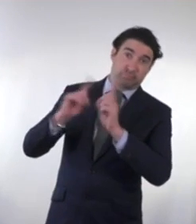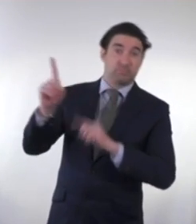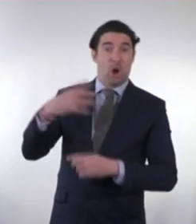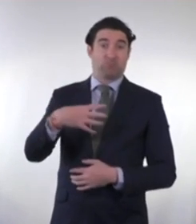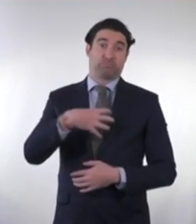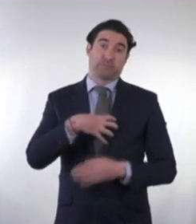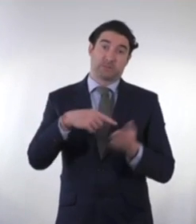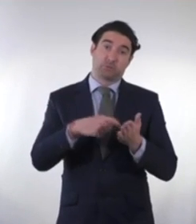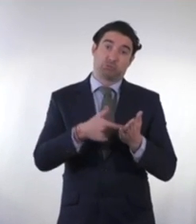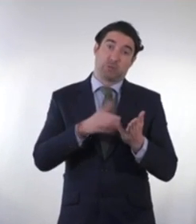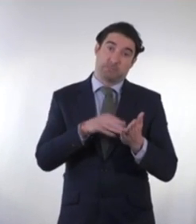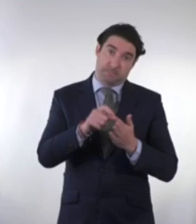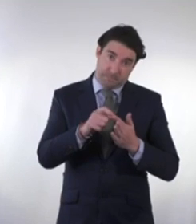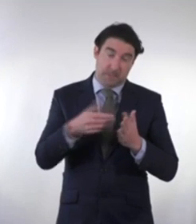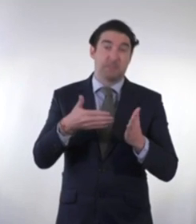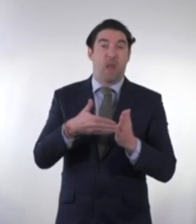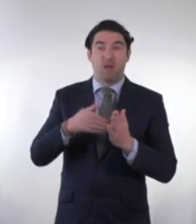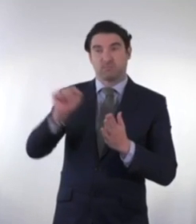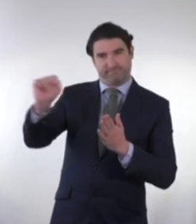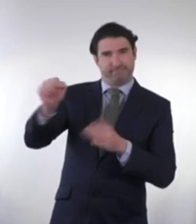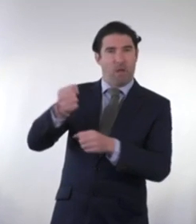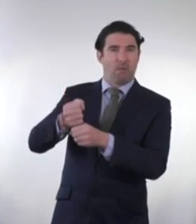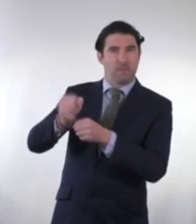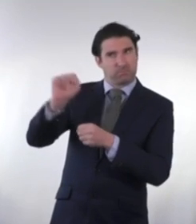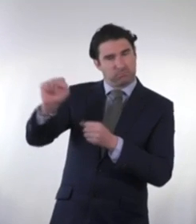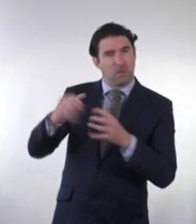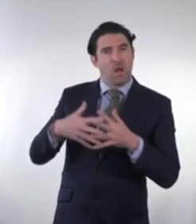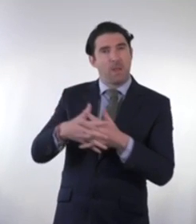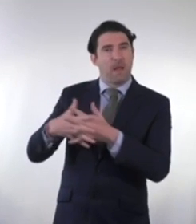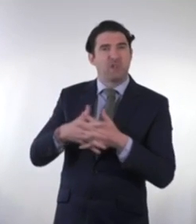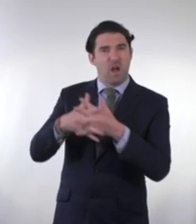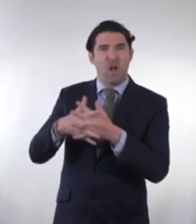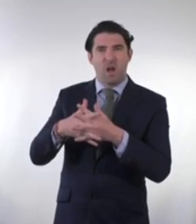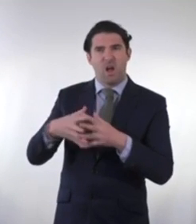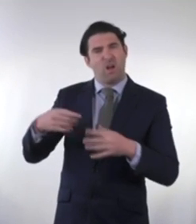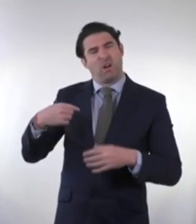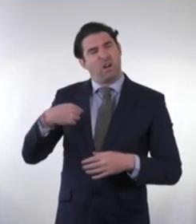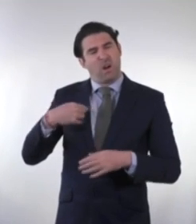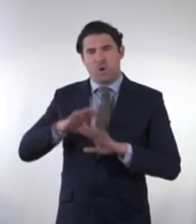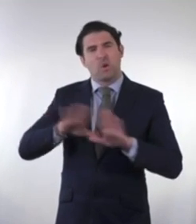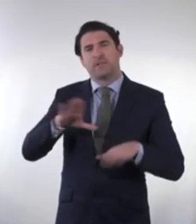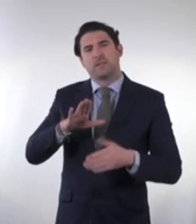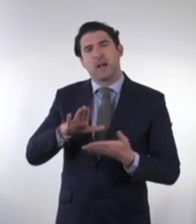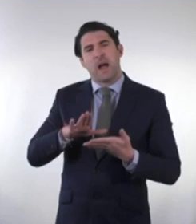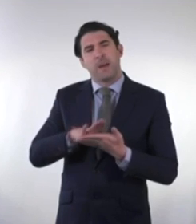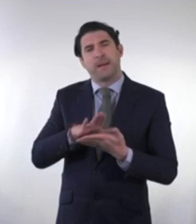Mr Speaker And hopefully he can do Chorley at the same time. Neil Coyle (Bermondsey and Old Southwark) (Lab) In January, the Government were still